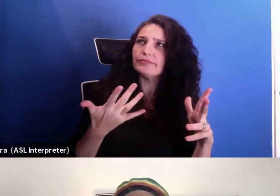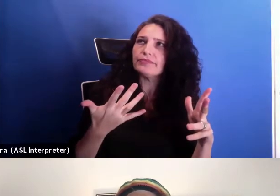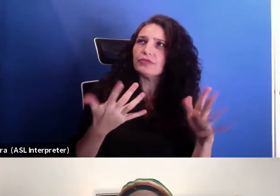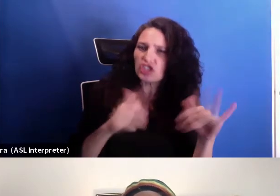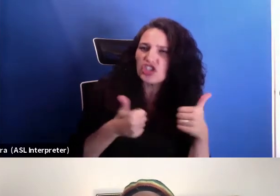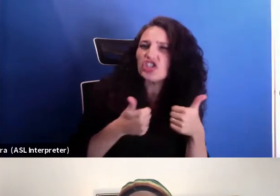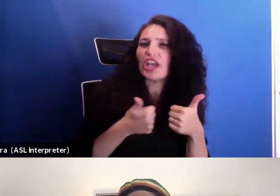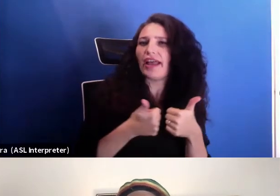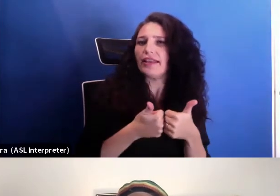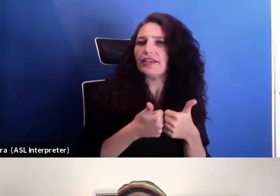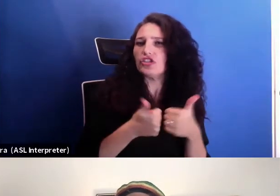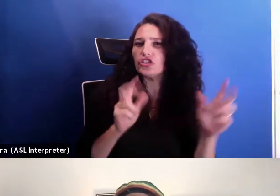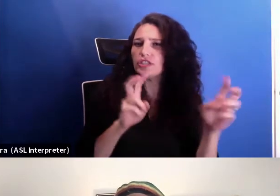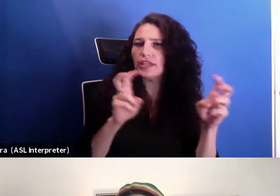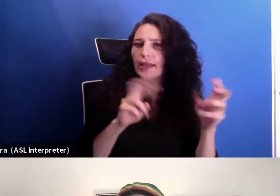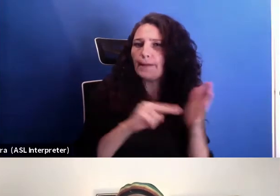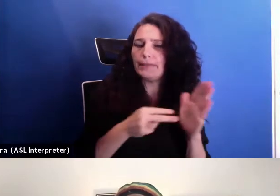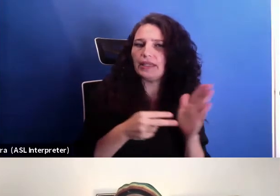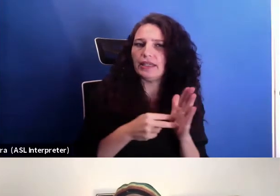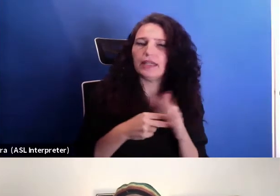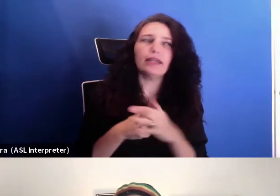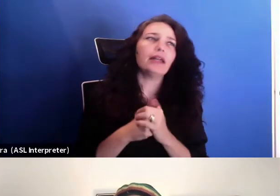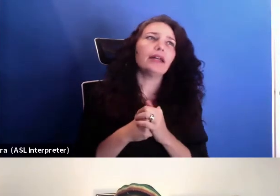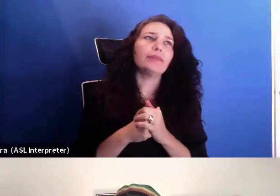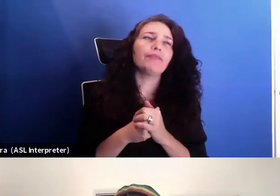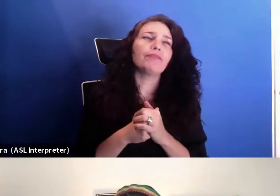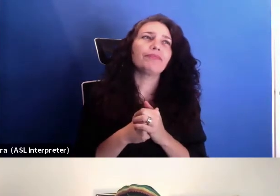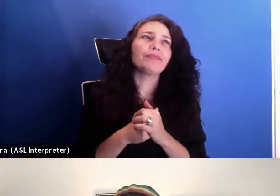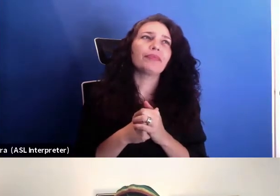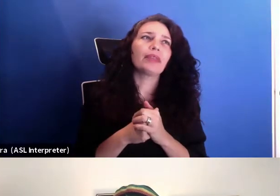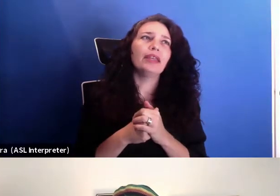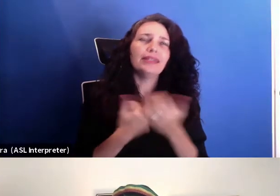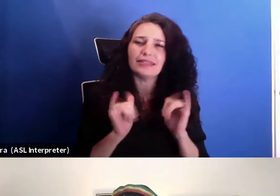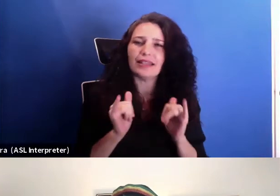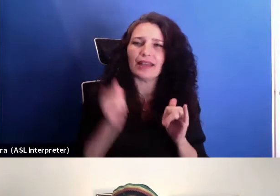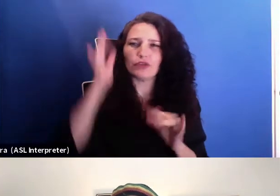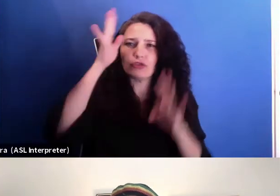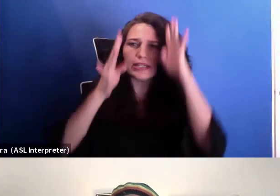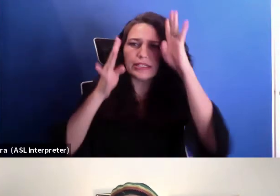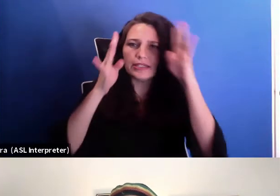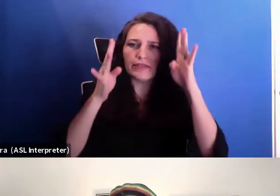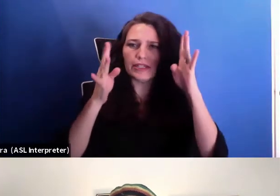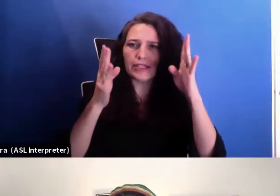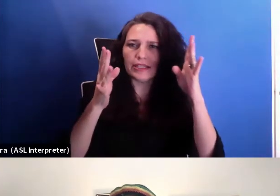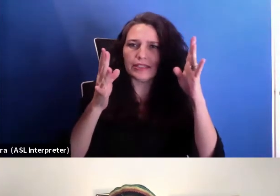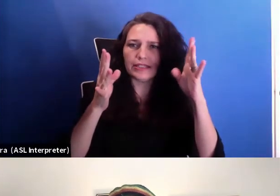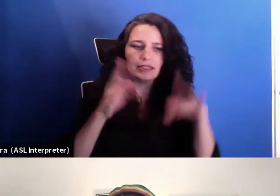just creative kind of pushing on each other that Jim and I did throughout the process.